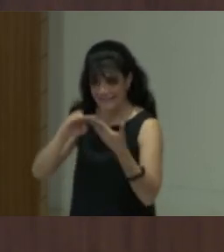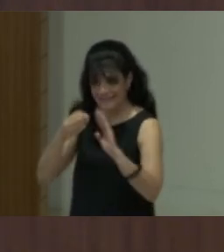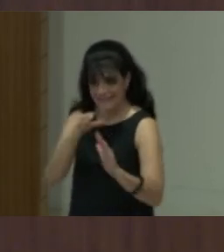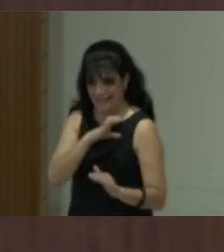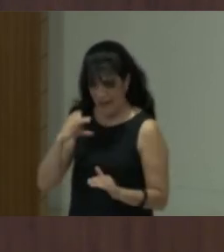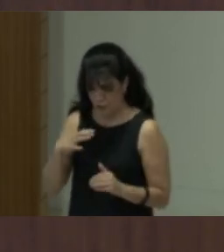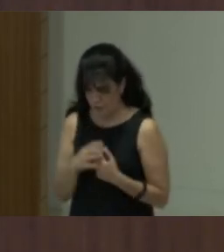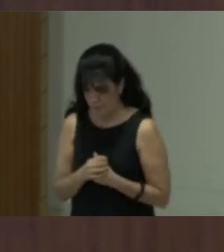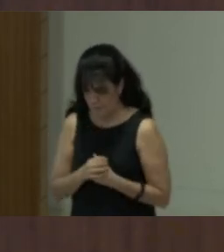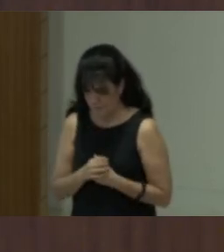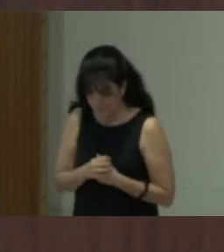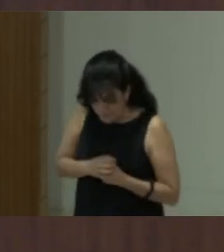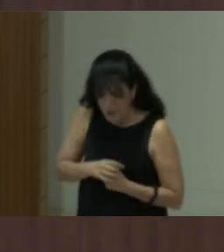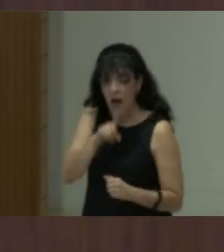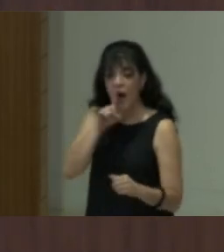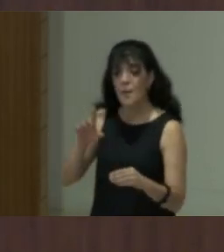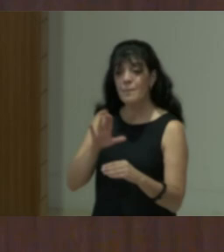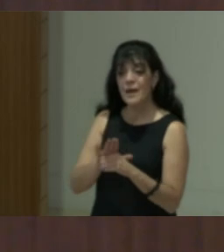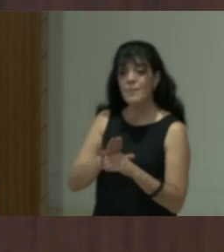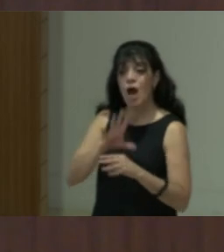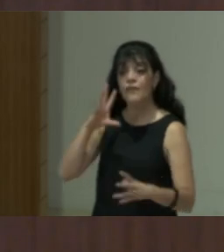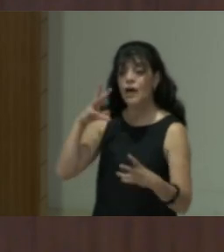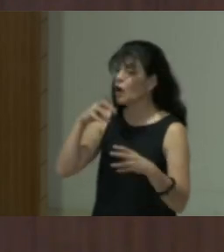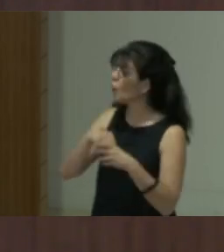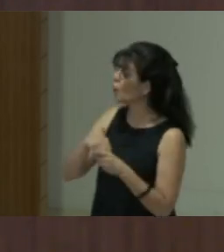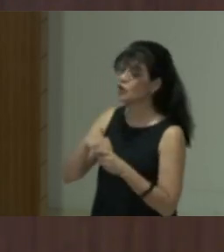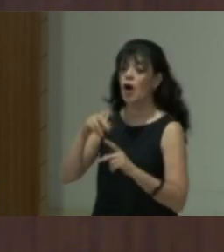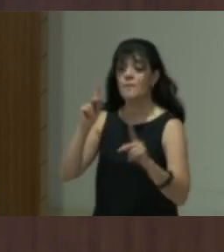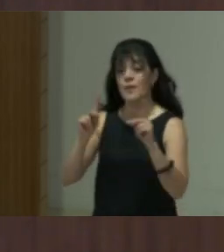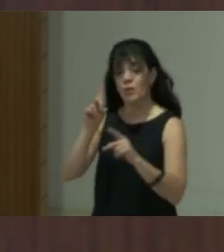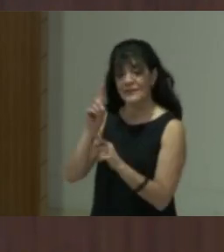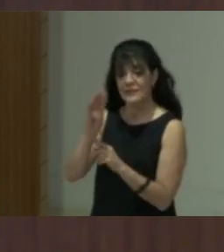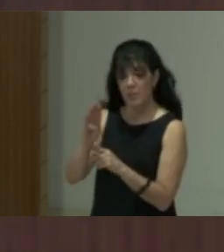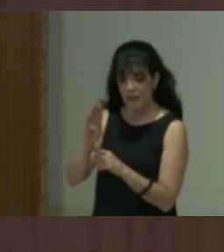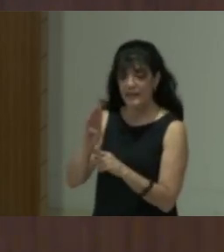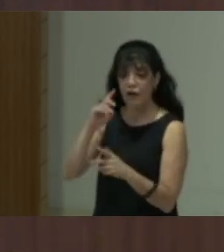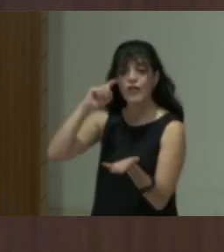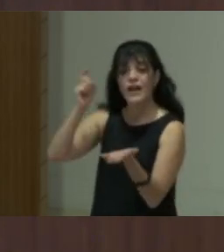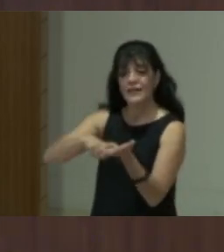His commitment to the inclusion and well being of individuals with disabilities has been recognised at the highest levels.